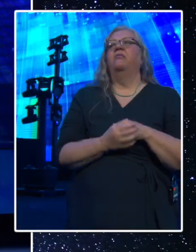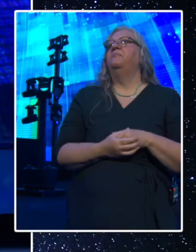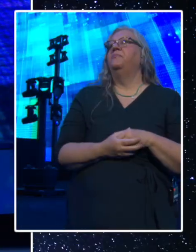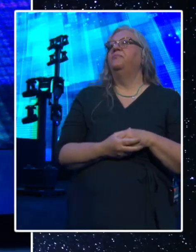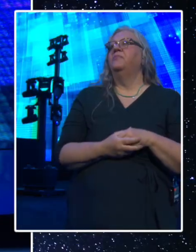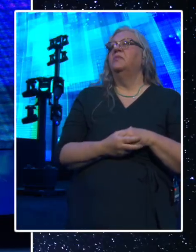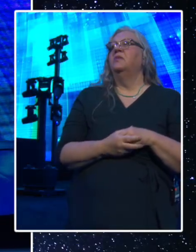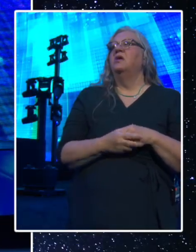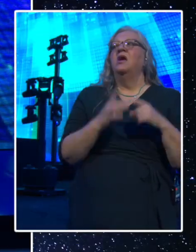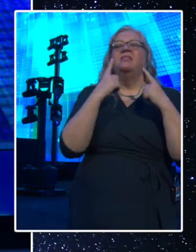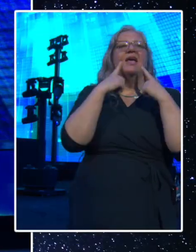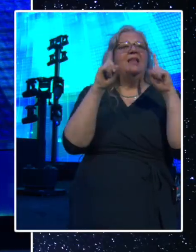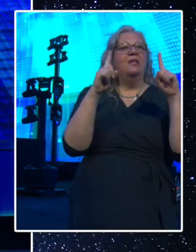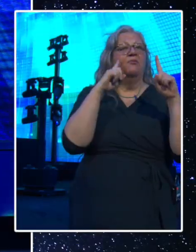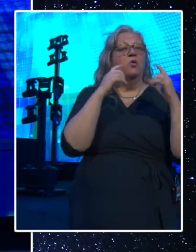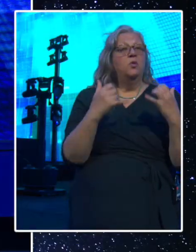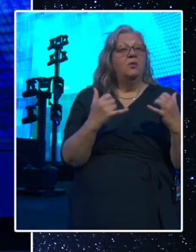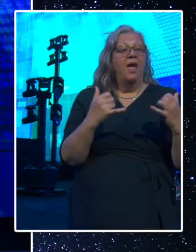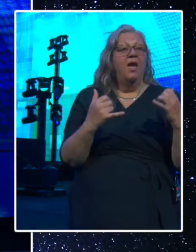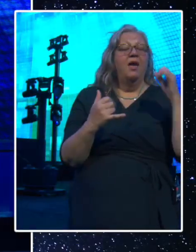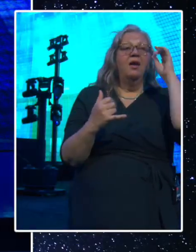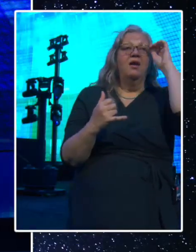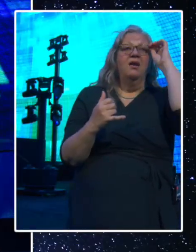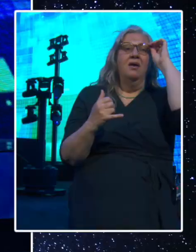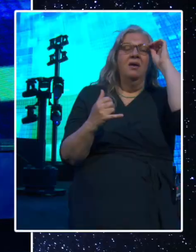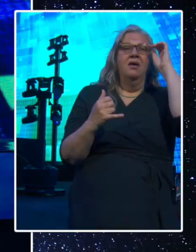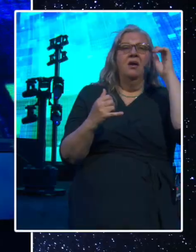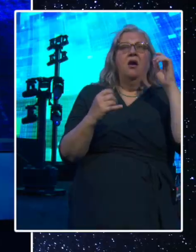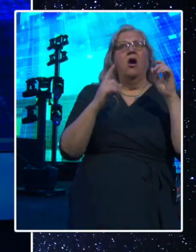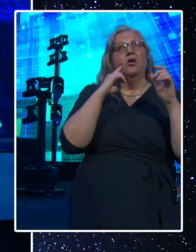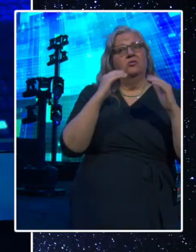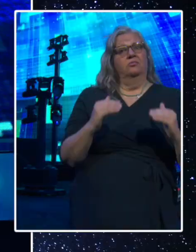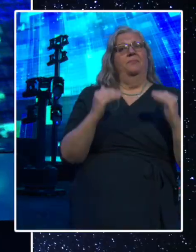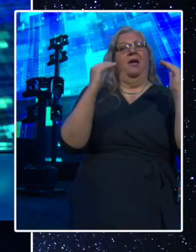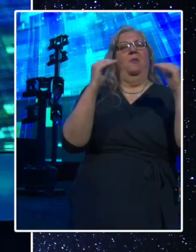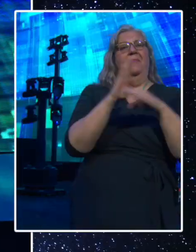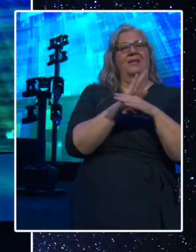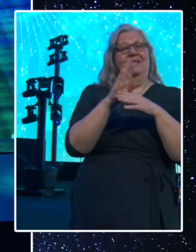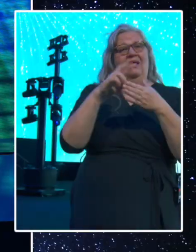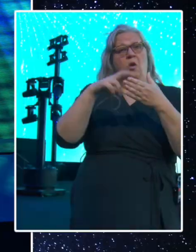The announcements I have been sharing today are not only meant to advance business outcomes.